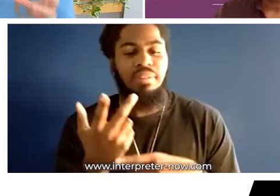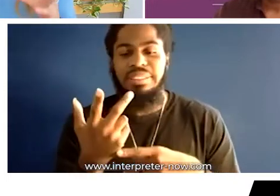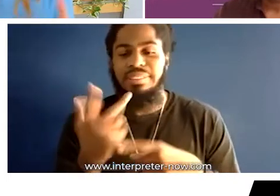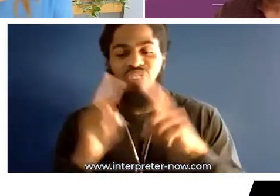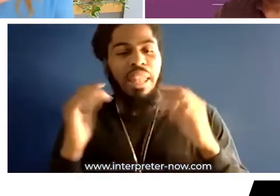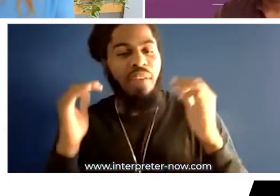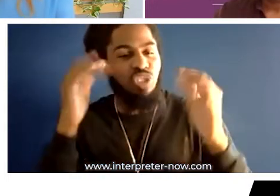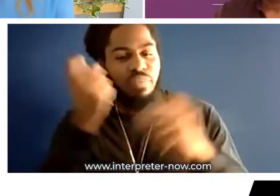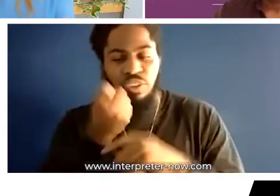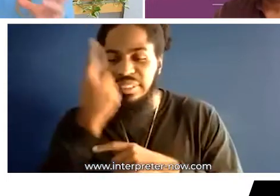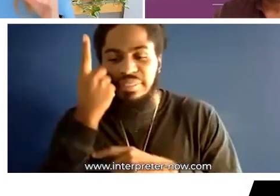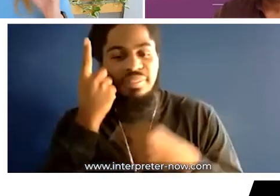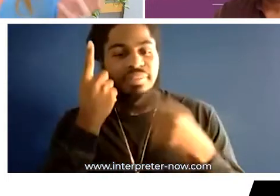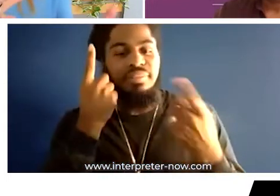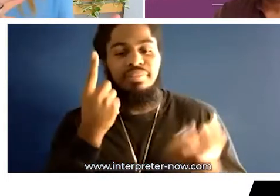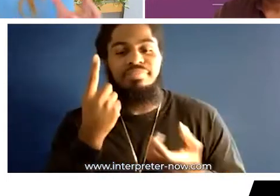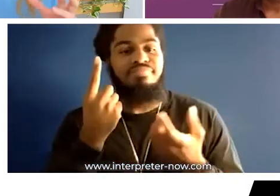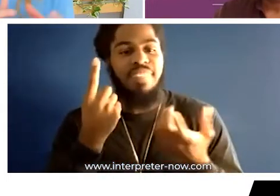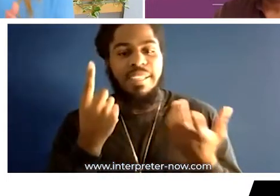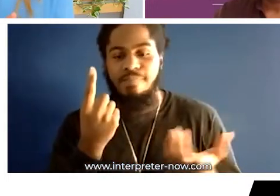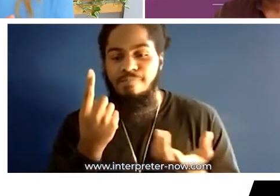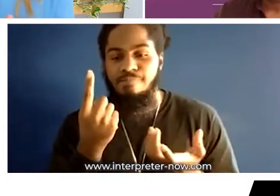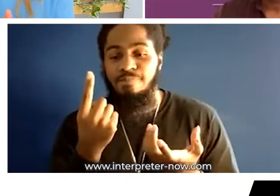different ways that DEI resonates or doesn't in different cultures.